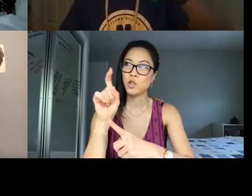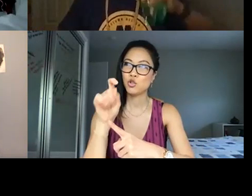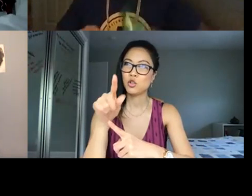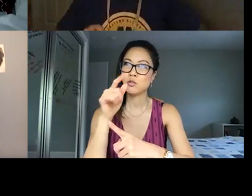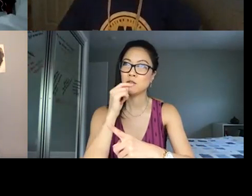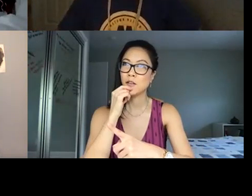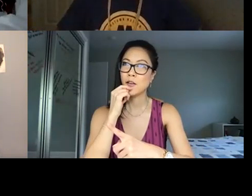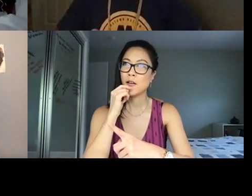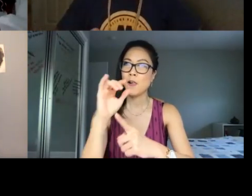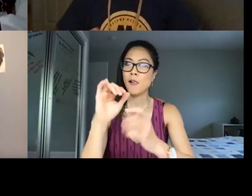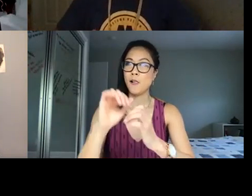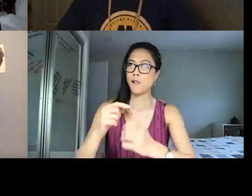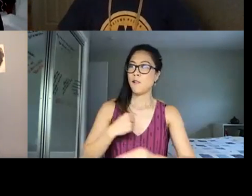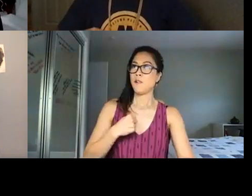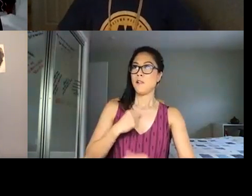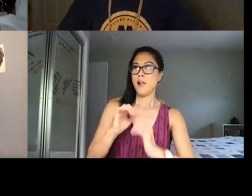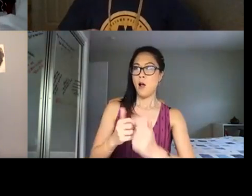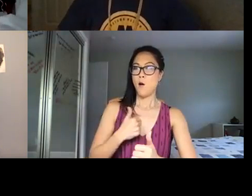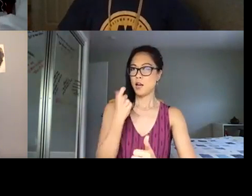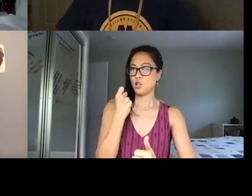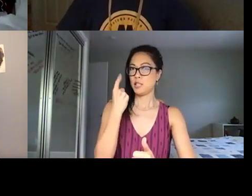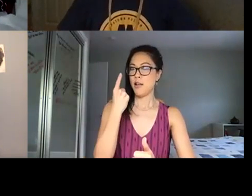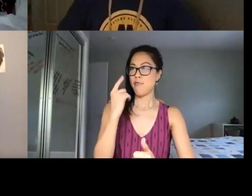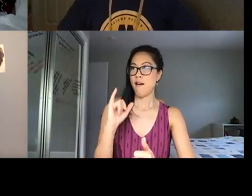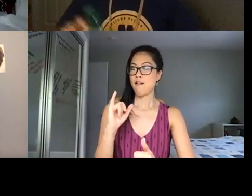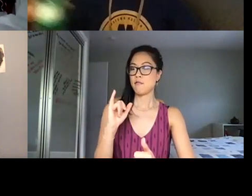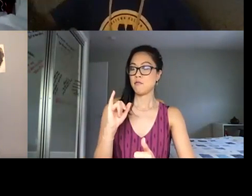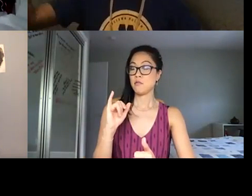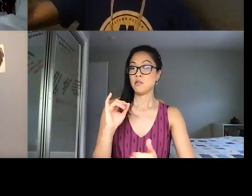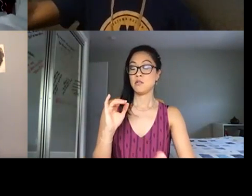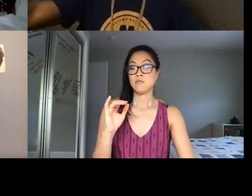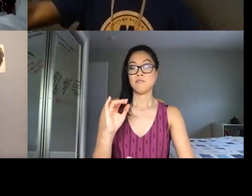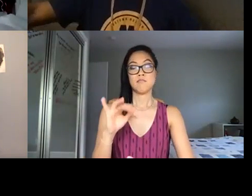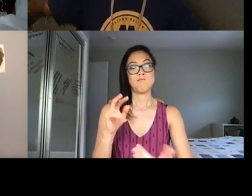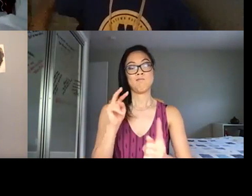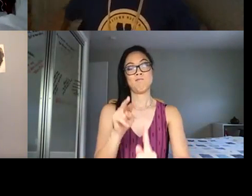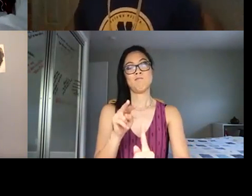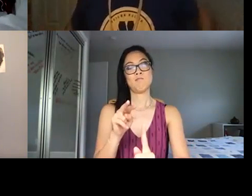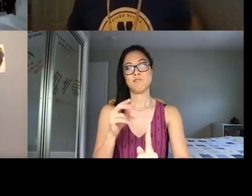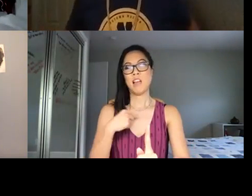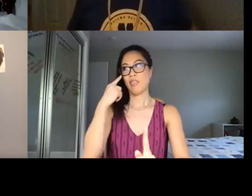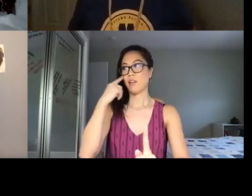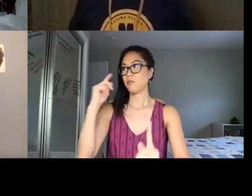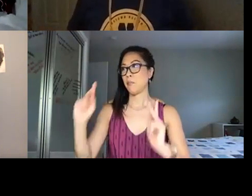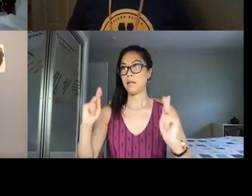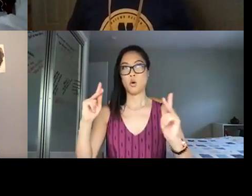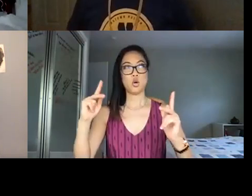people are realizing we're in a dystopia or that this country or the systems are a dystopia but it was already